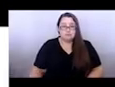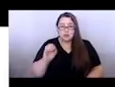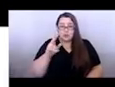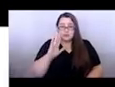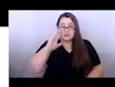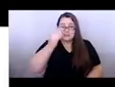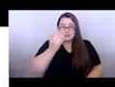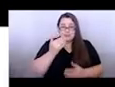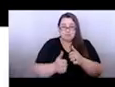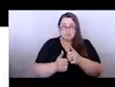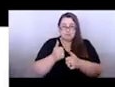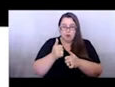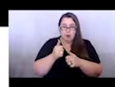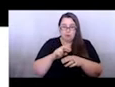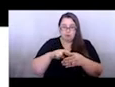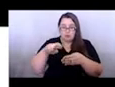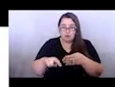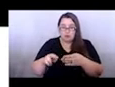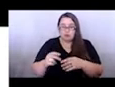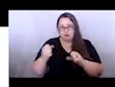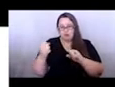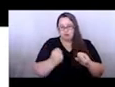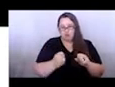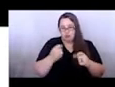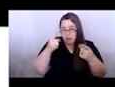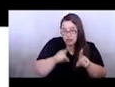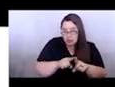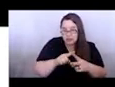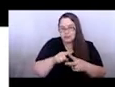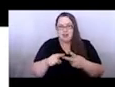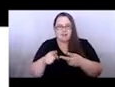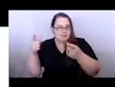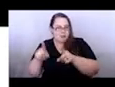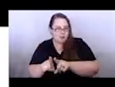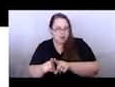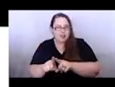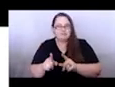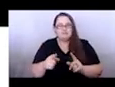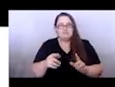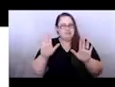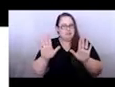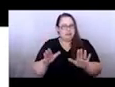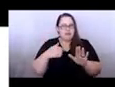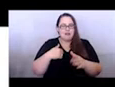most of the results are strongly agree and agree. So I think that's great that you are able to understand boundaries.